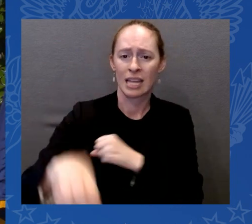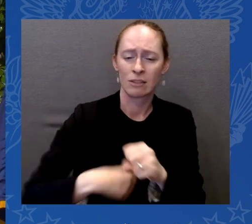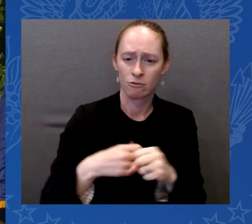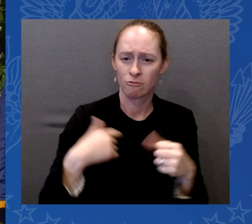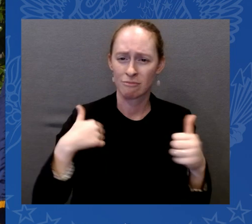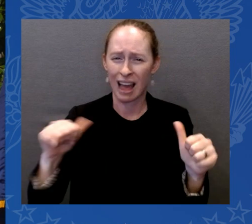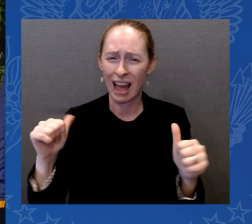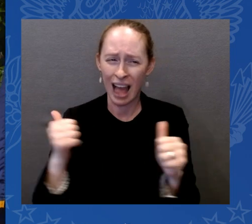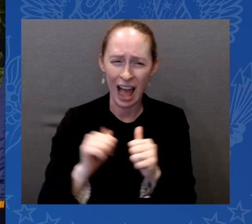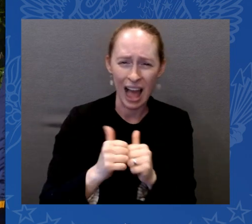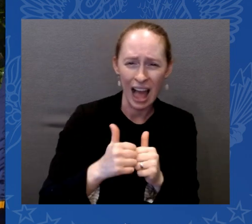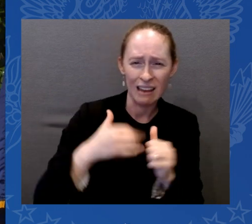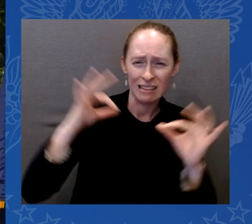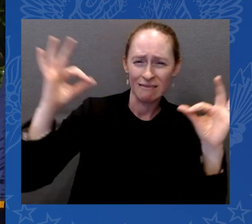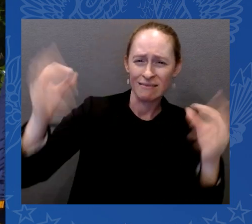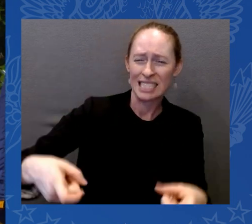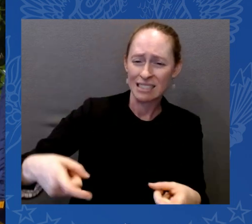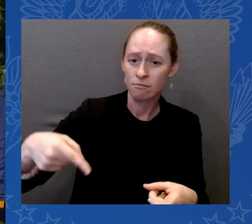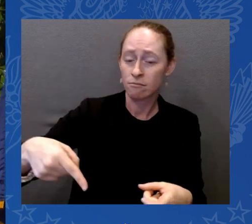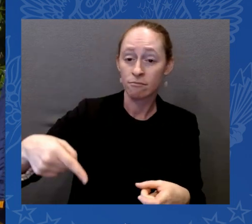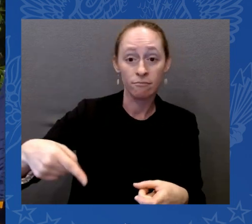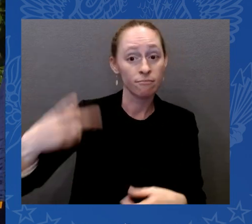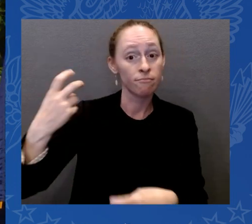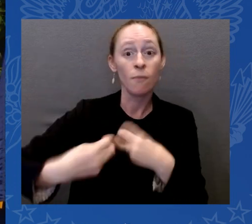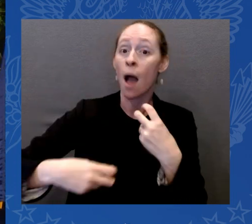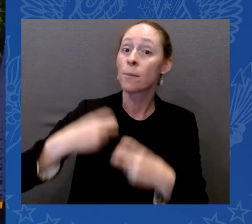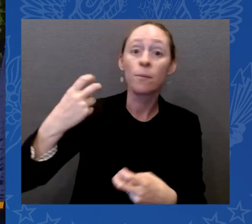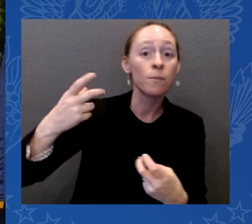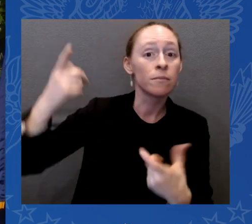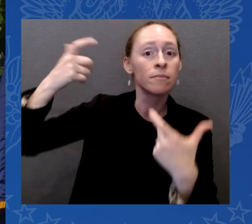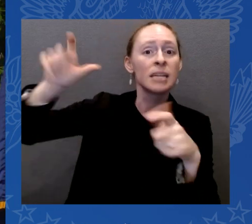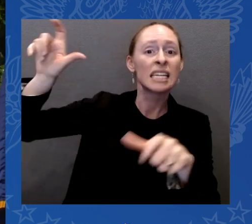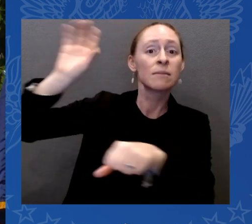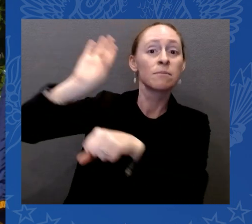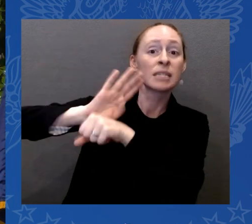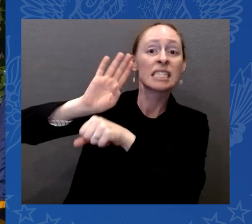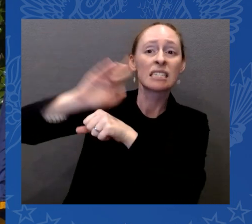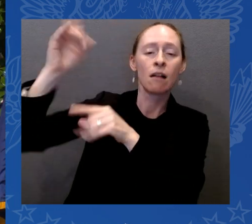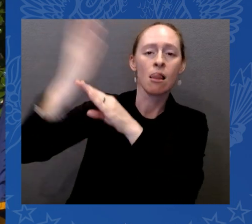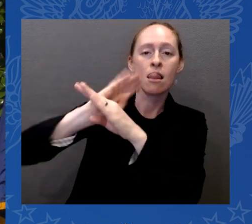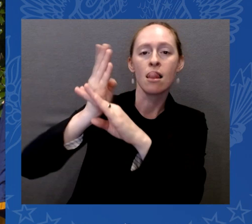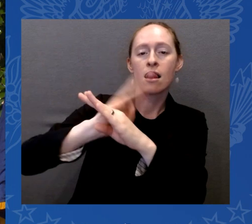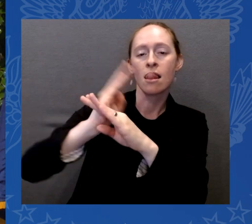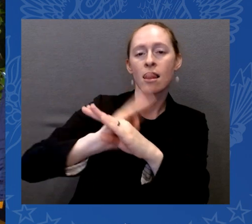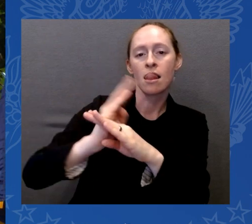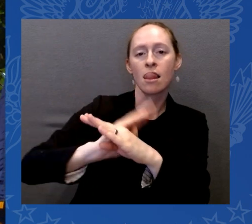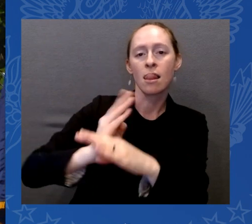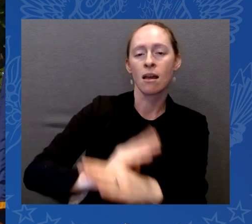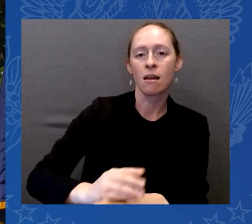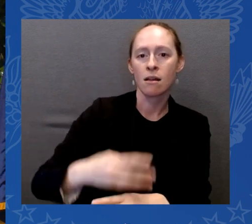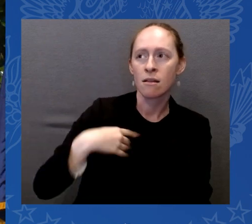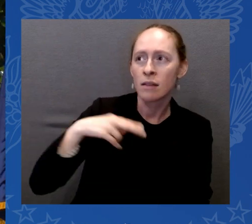from negotiating lower drug practices -- prices. But not this year. Not this year.